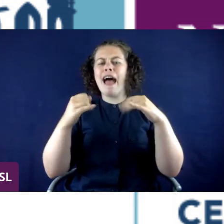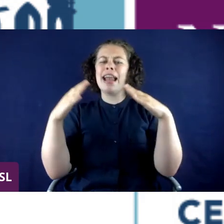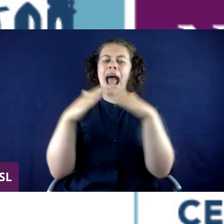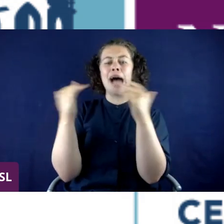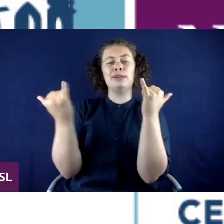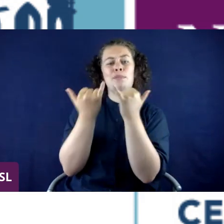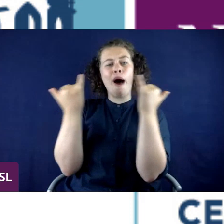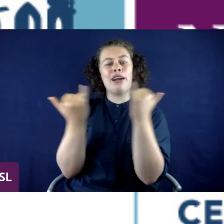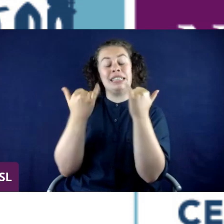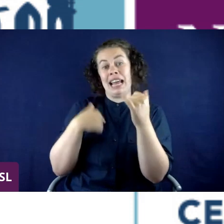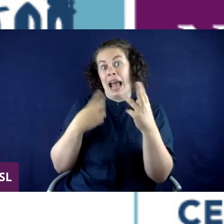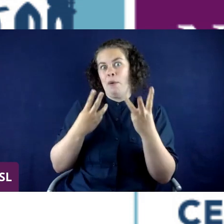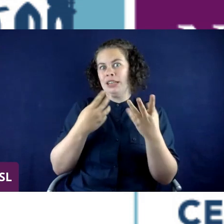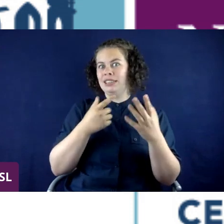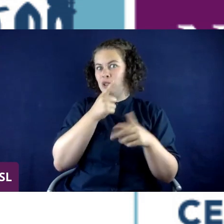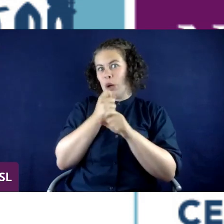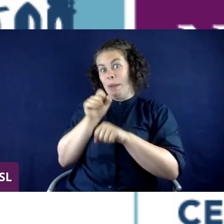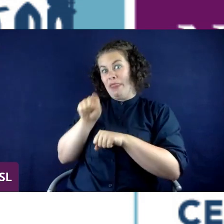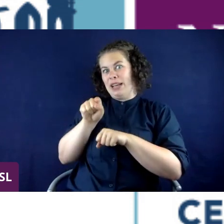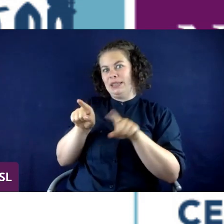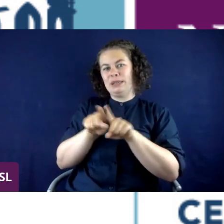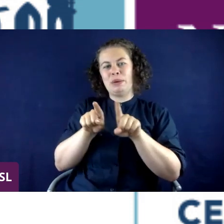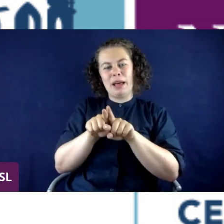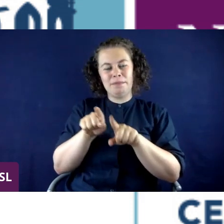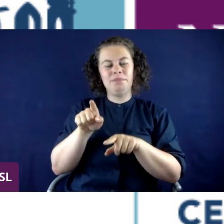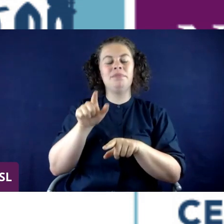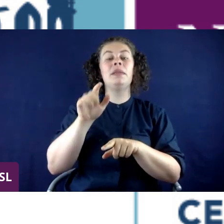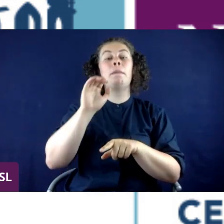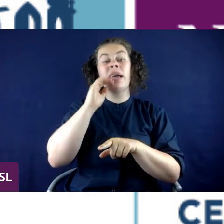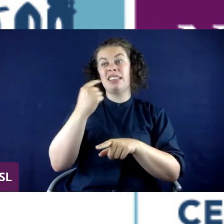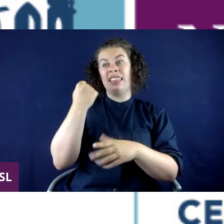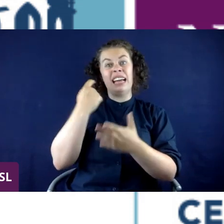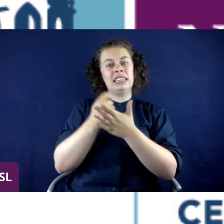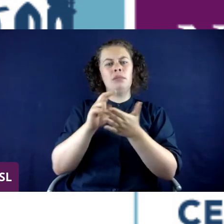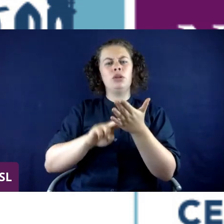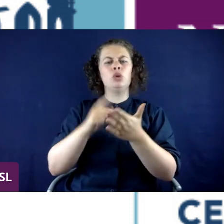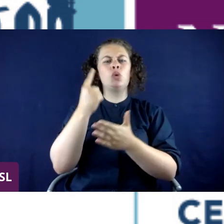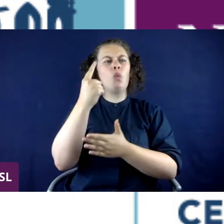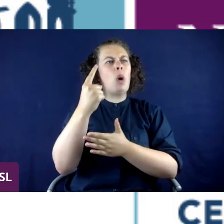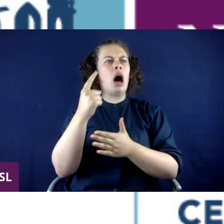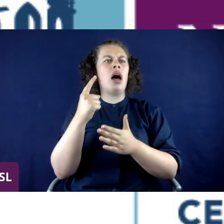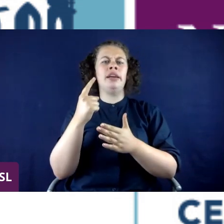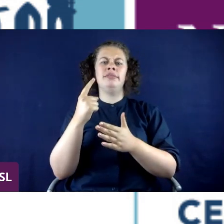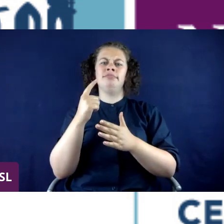I wanted to flag this, other point we used the platform that was being proclaimed as absolutely